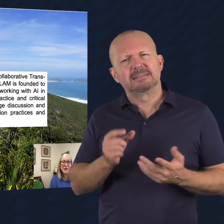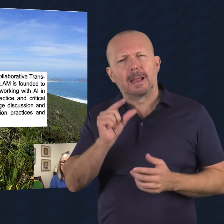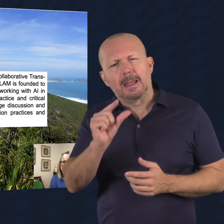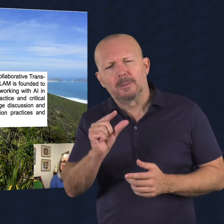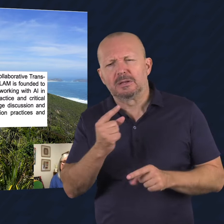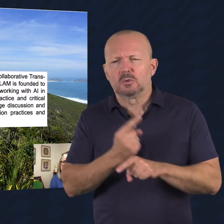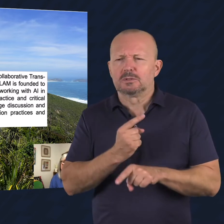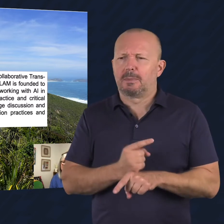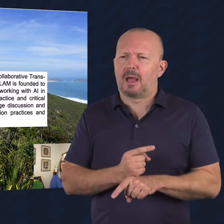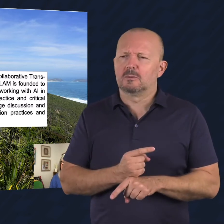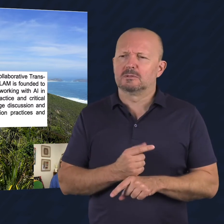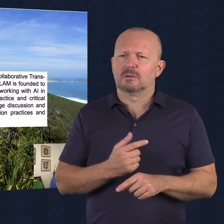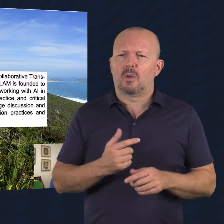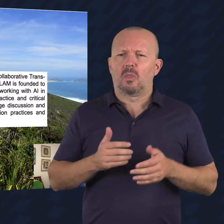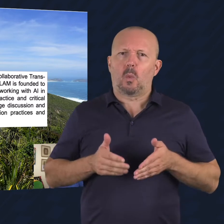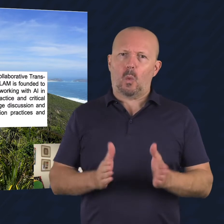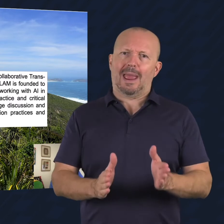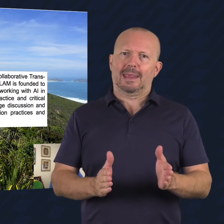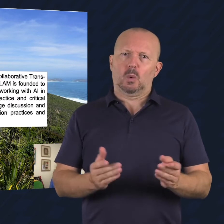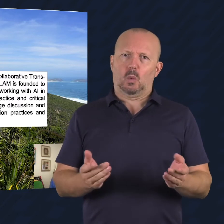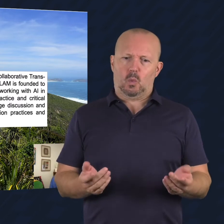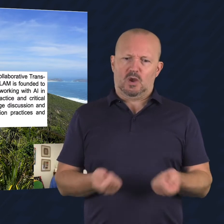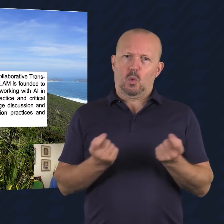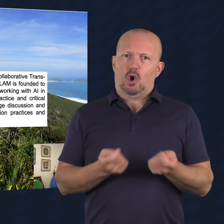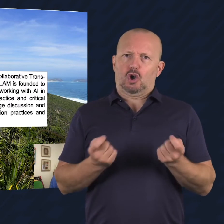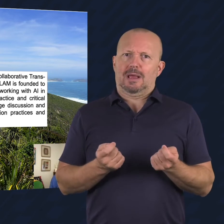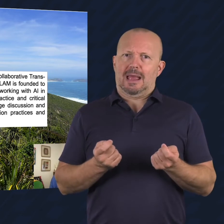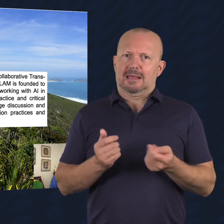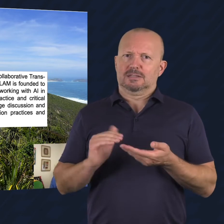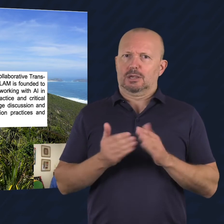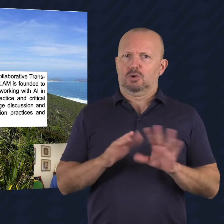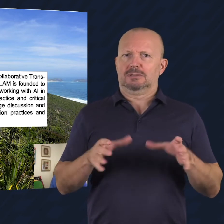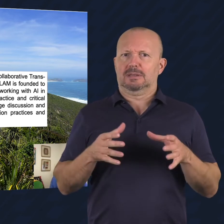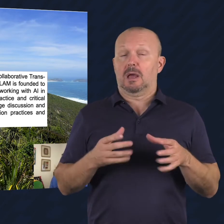But, it says a little bit about the way that we operate as a community